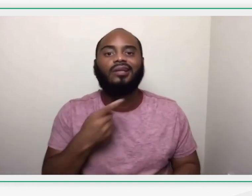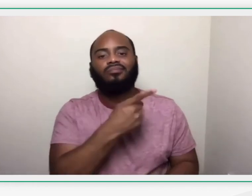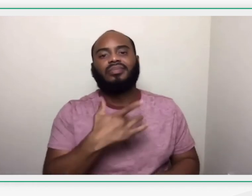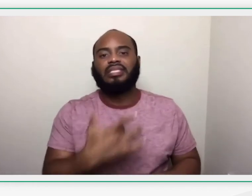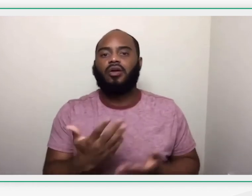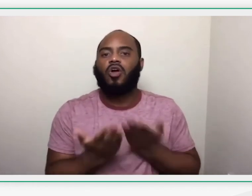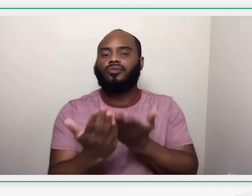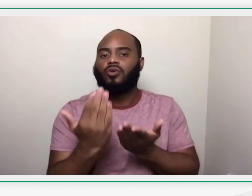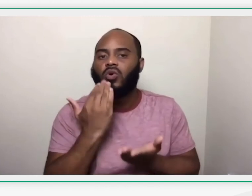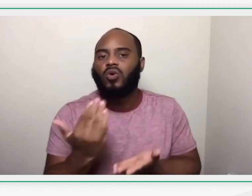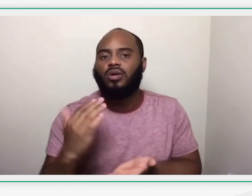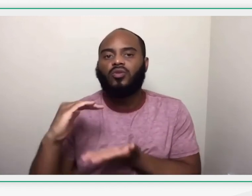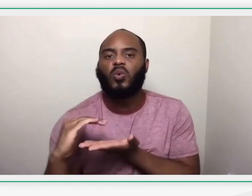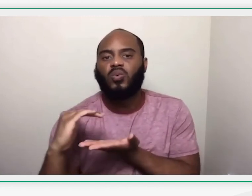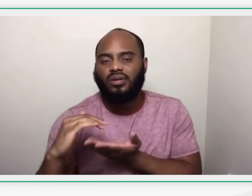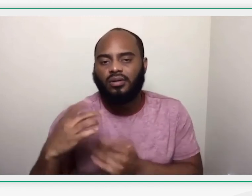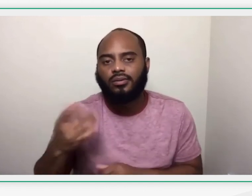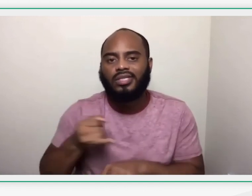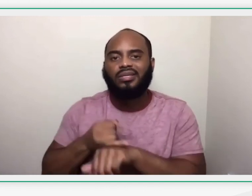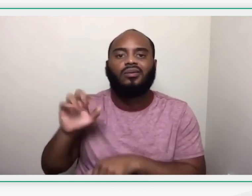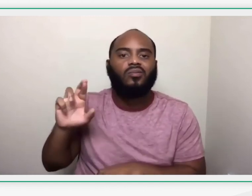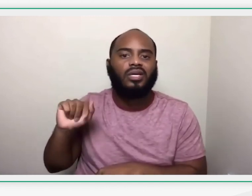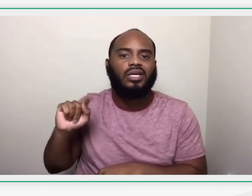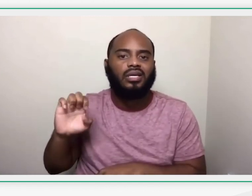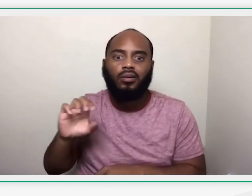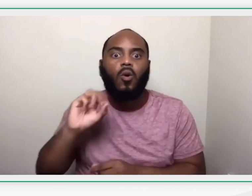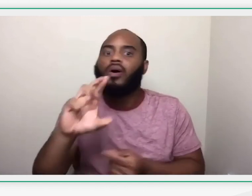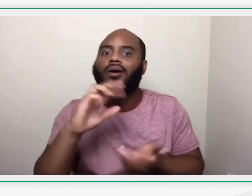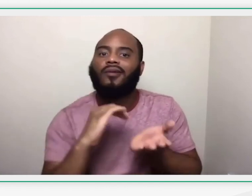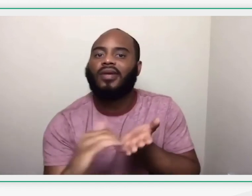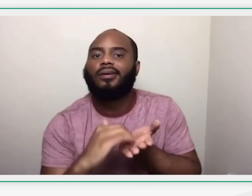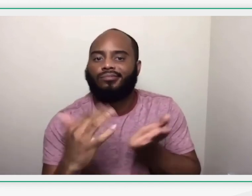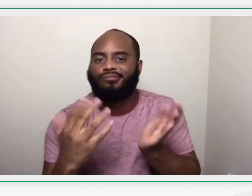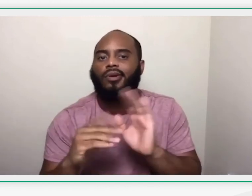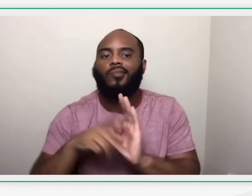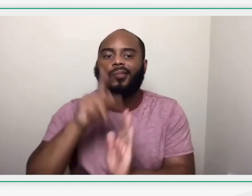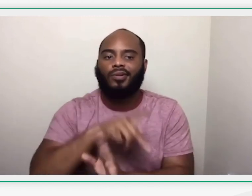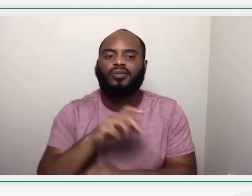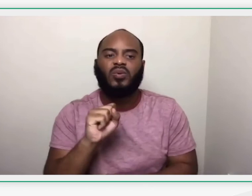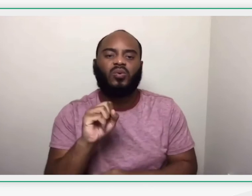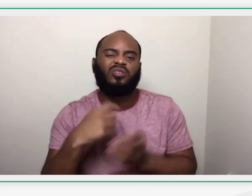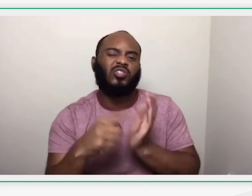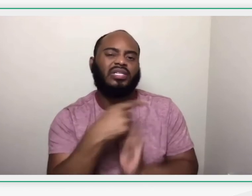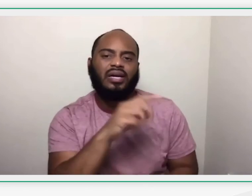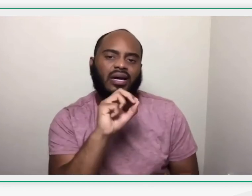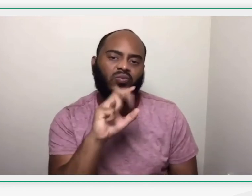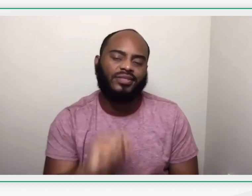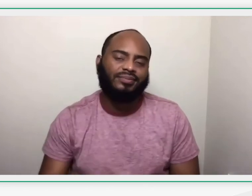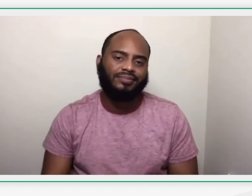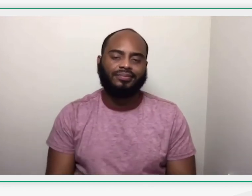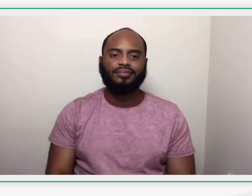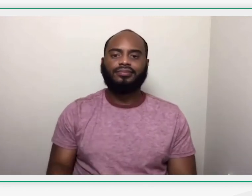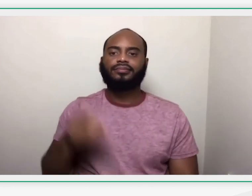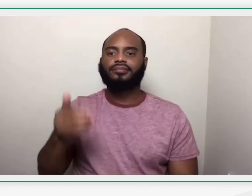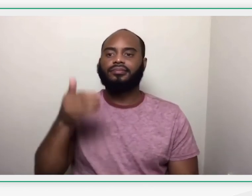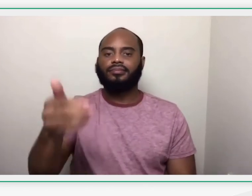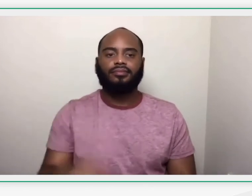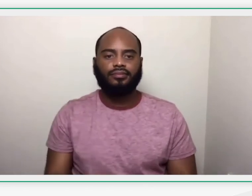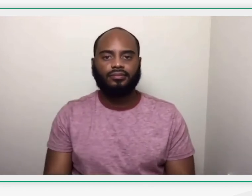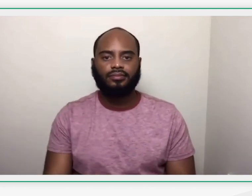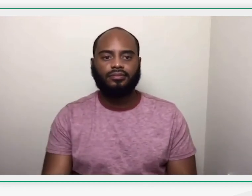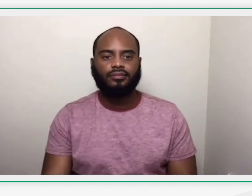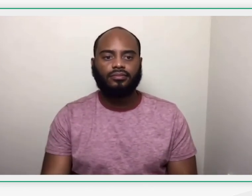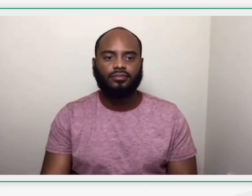Another thing I mentioned, also, is to pay off any debts. And so, to understand these programs completely, you do want to look into their terms and conditions.